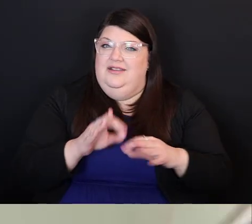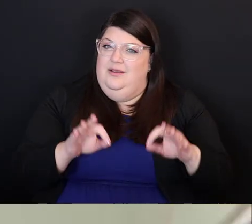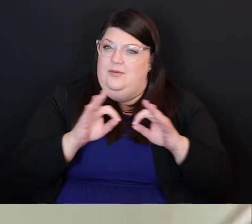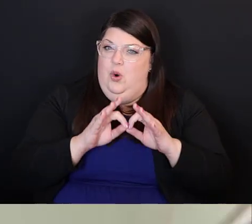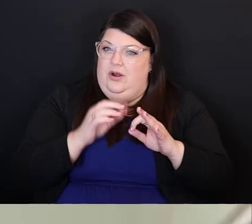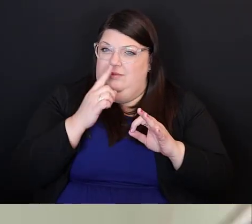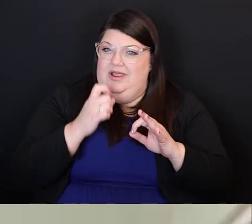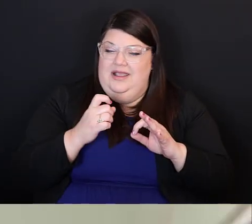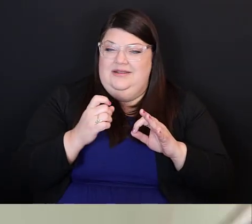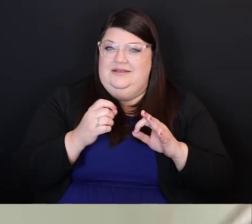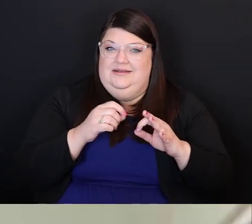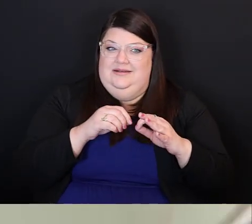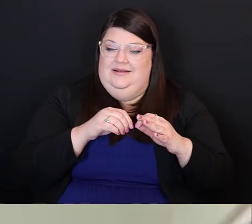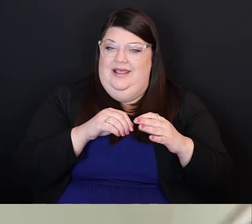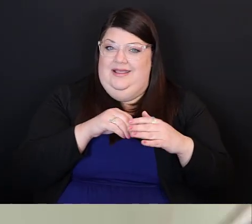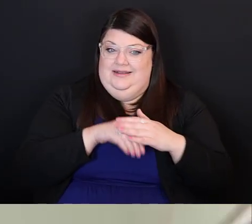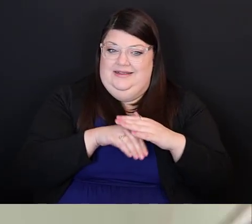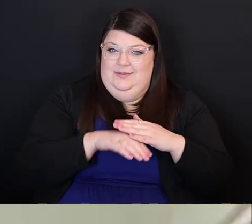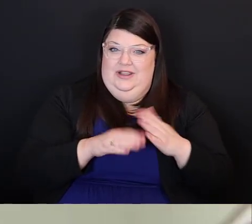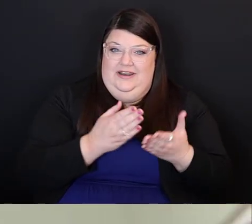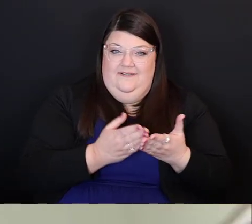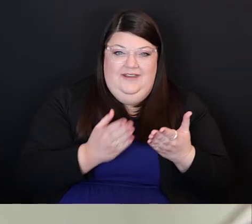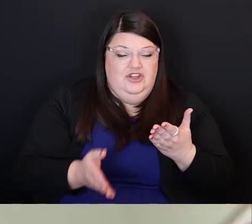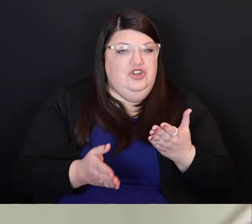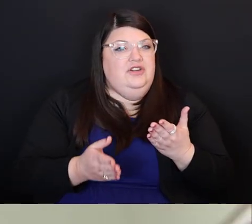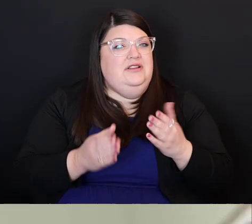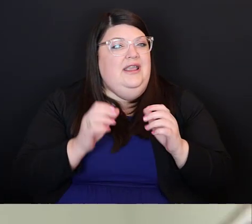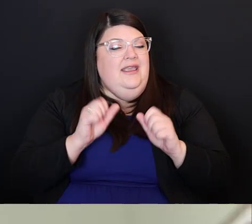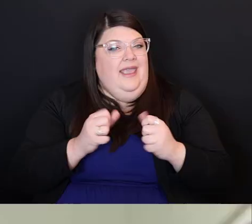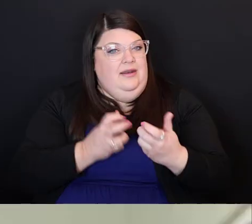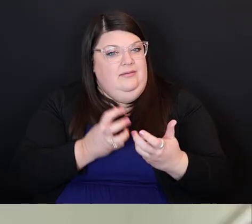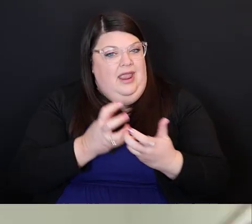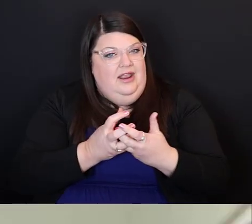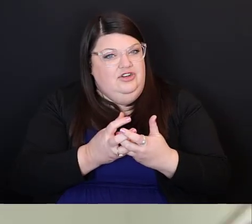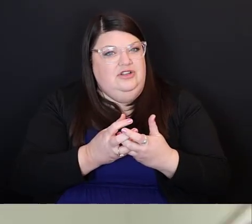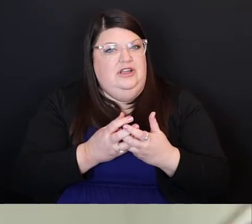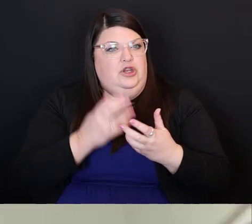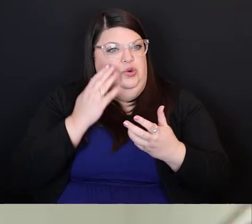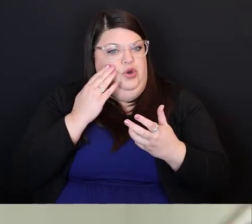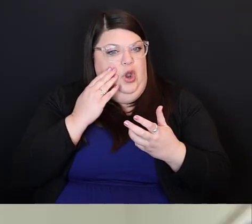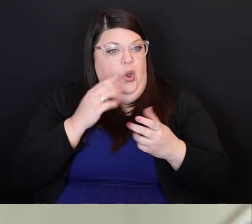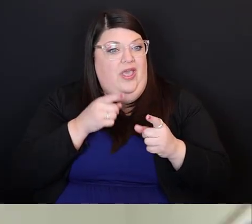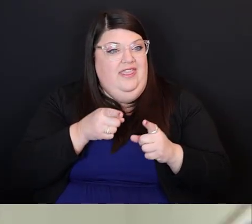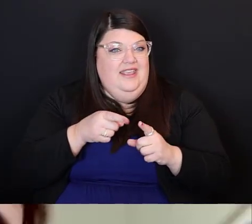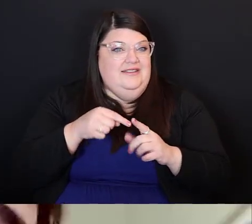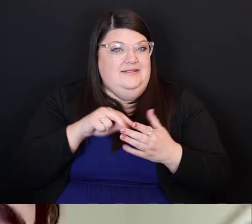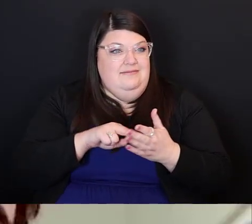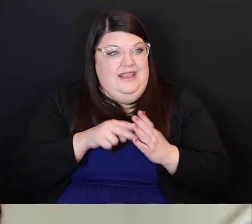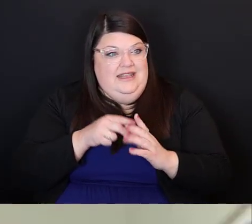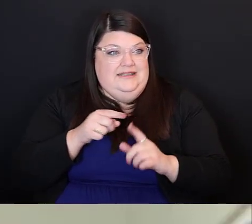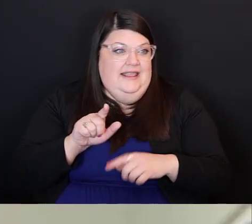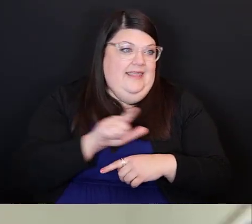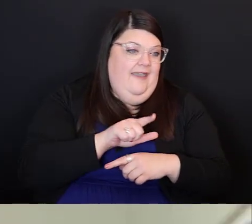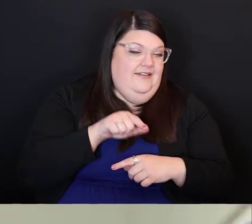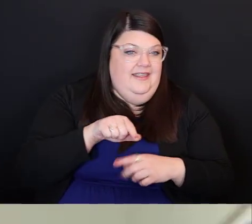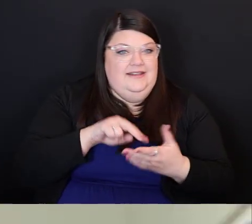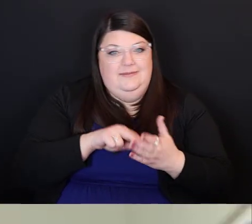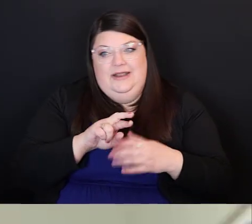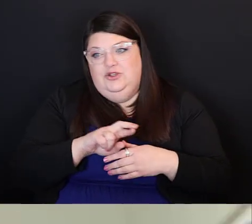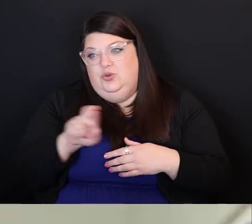matter what wayfinding system you use, these queues are really consistent. So you know that this means left, this means right, this means something else.